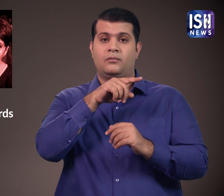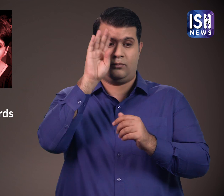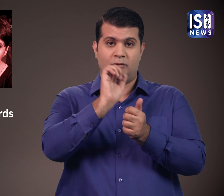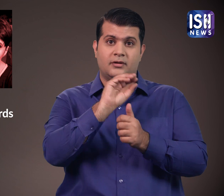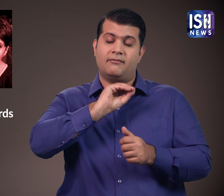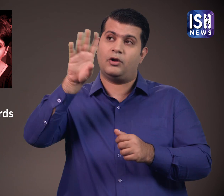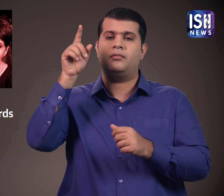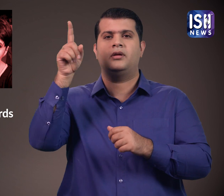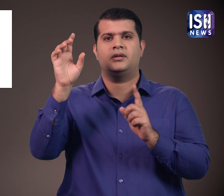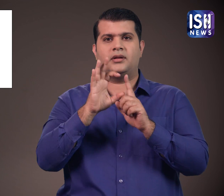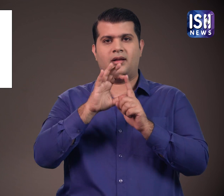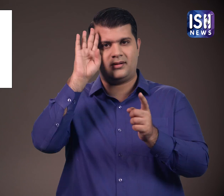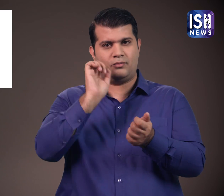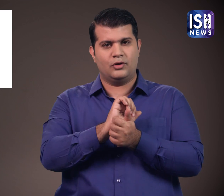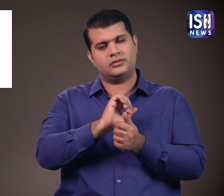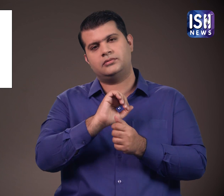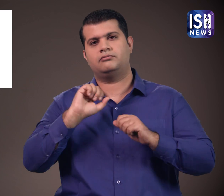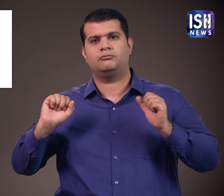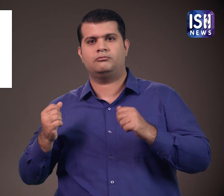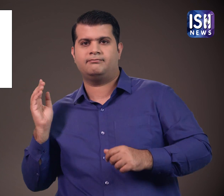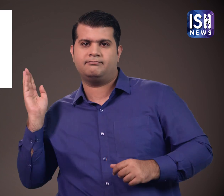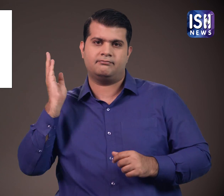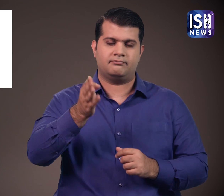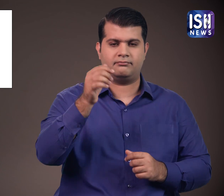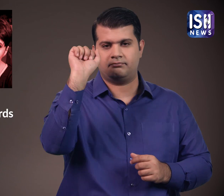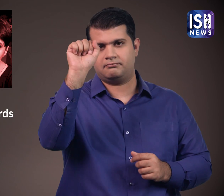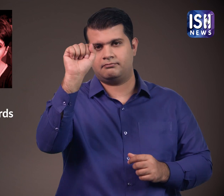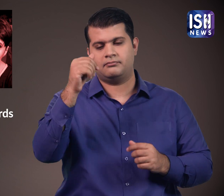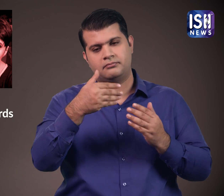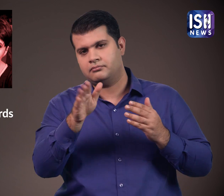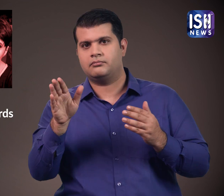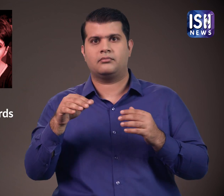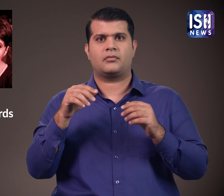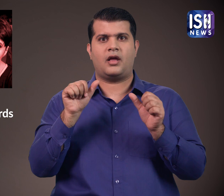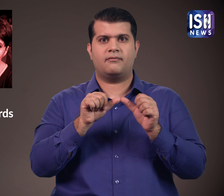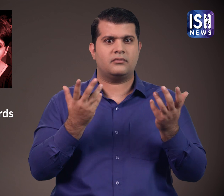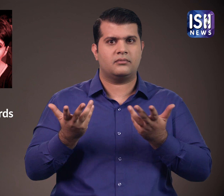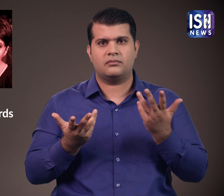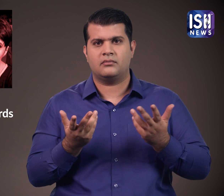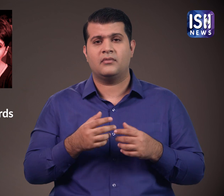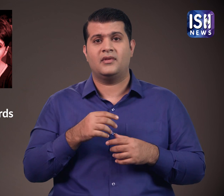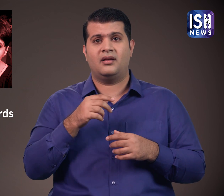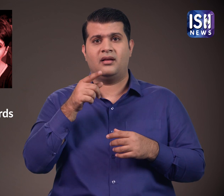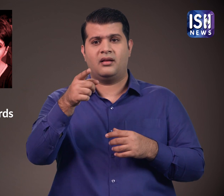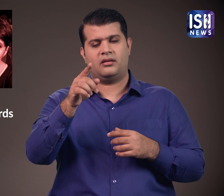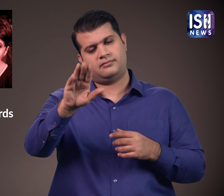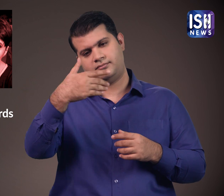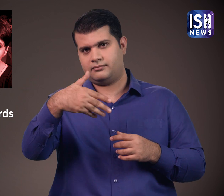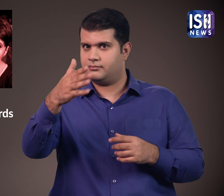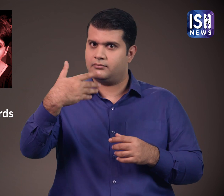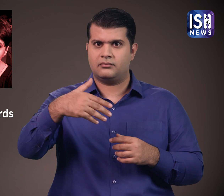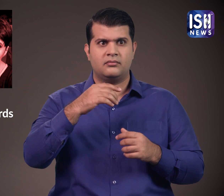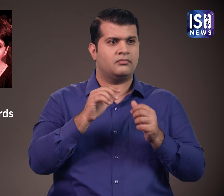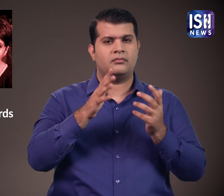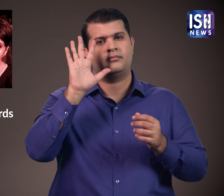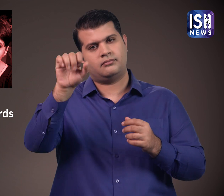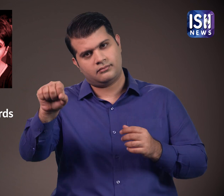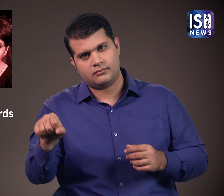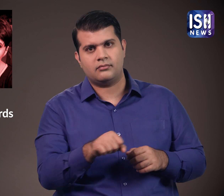The Delhi Police then went to his place and caught him.